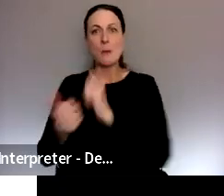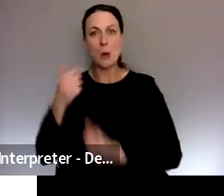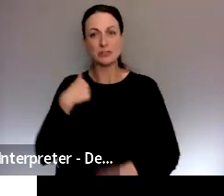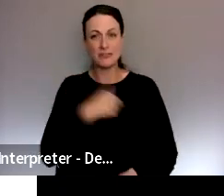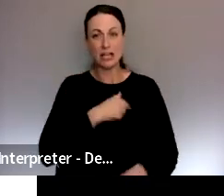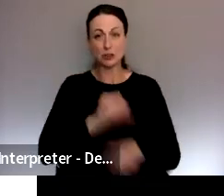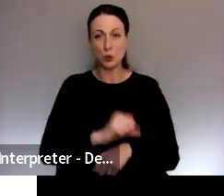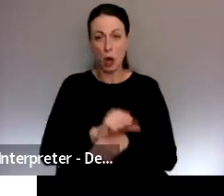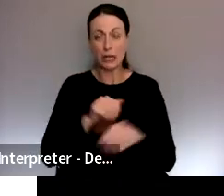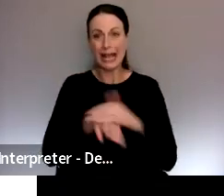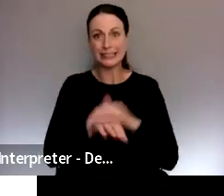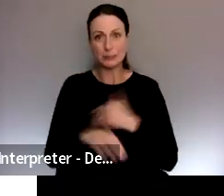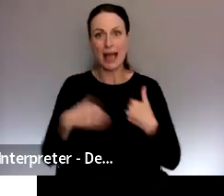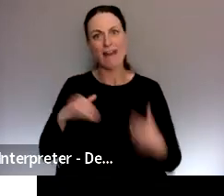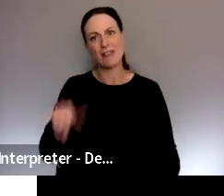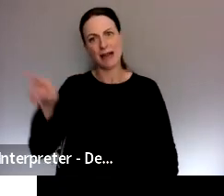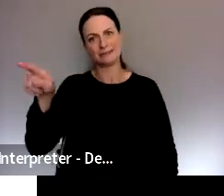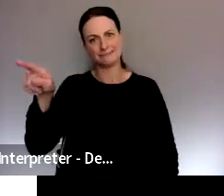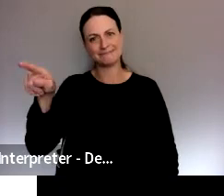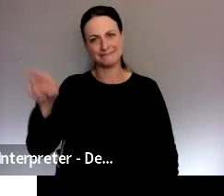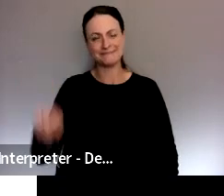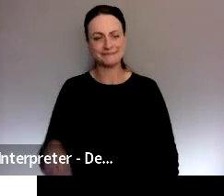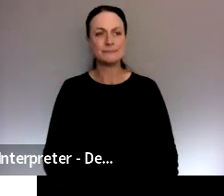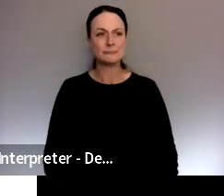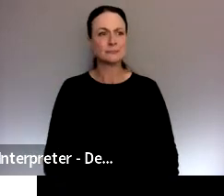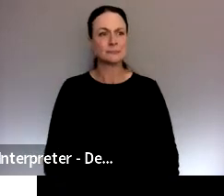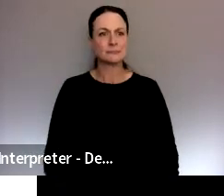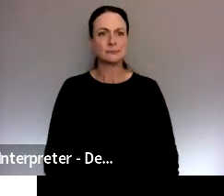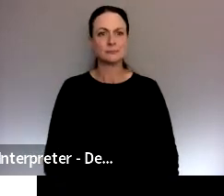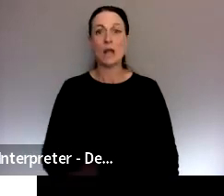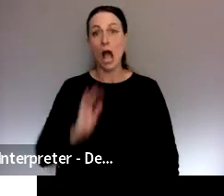that most of us who work in accessibility have. You could also...